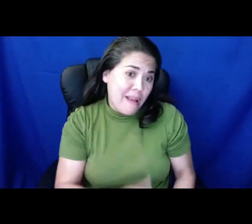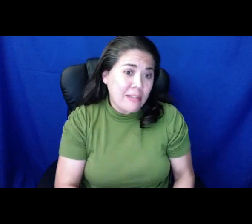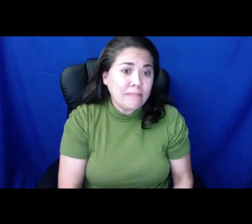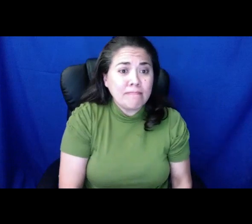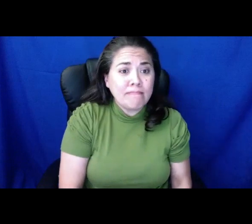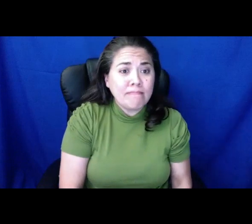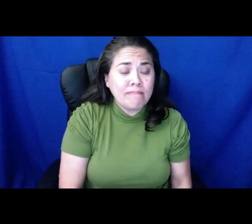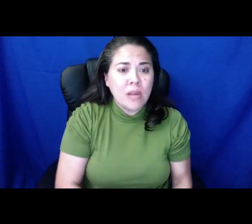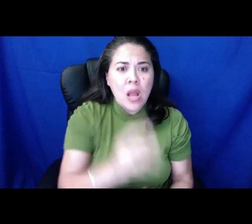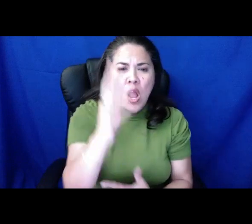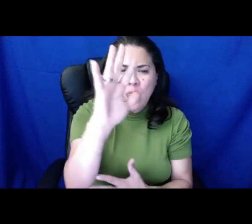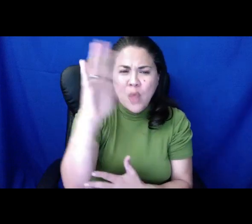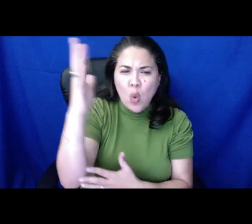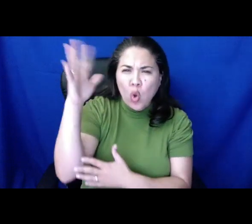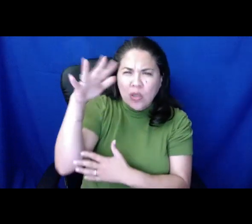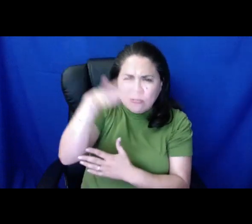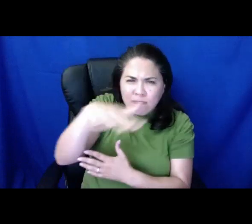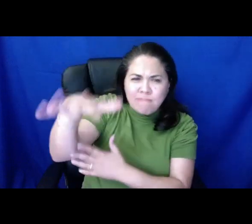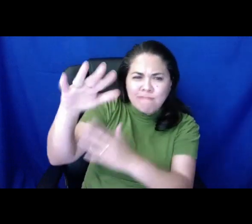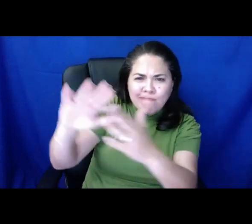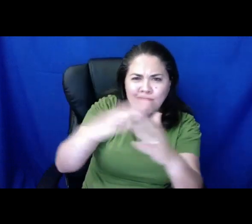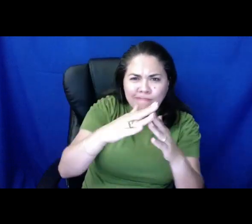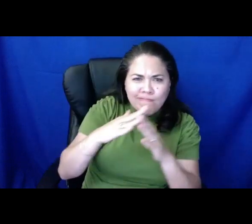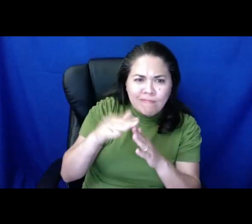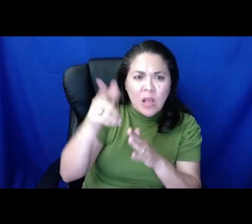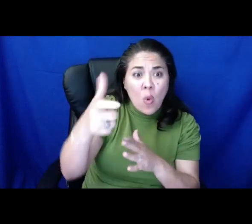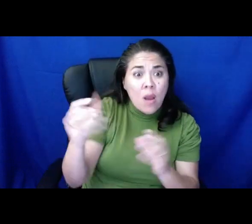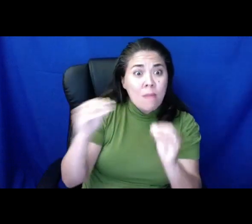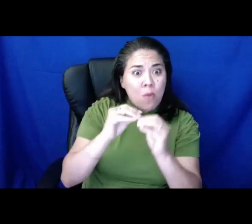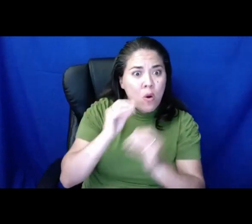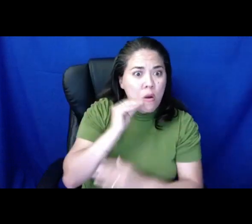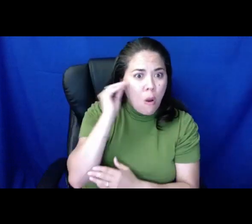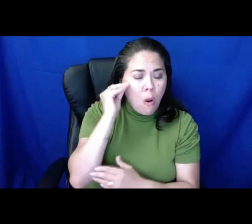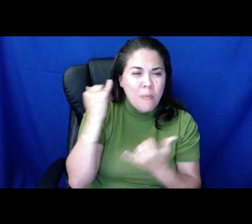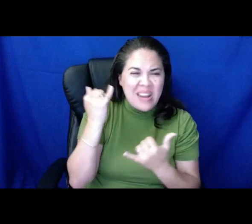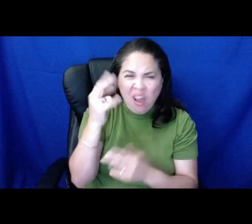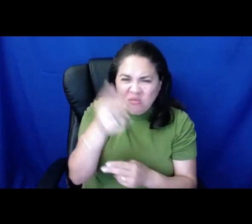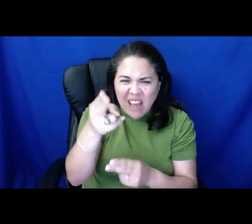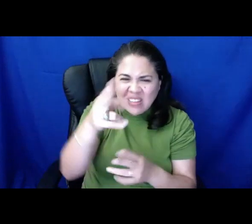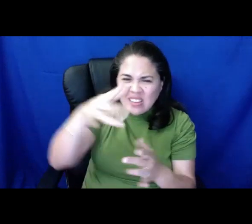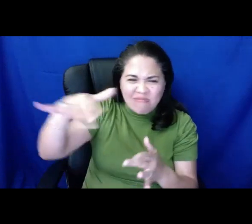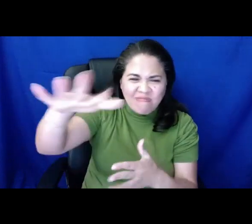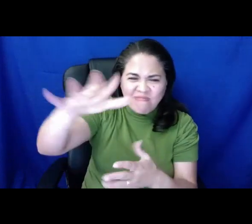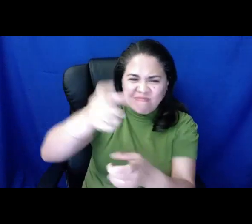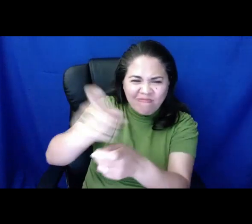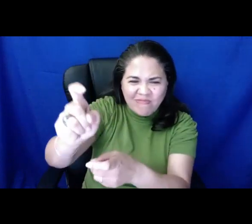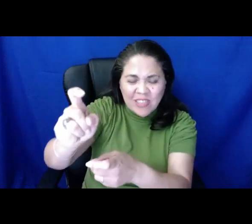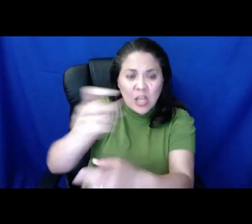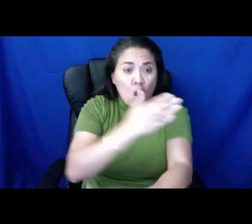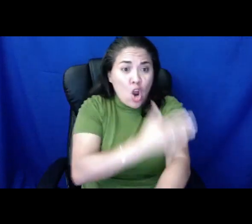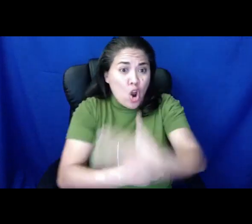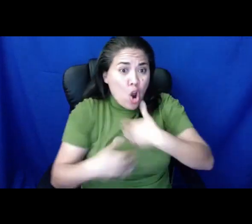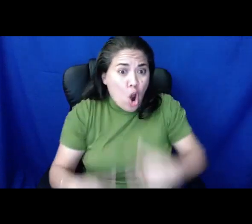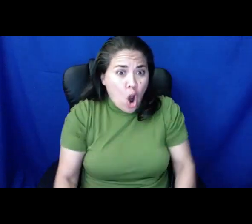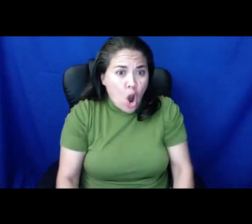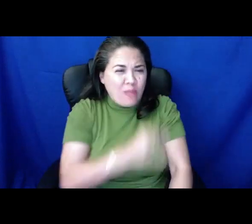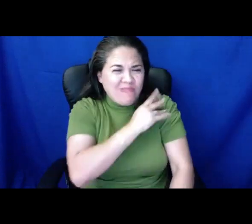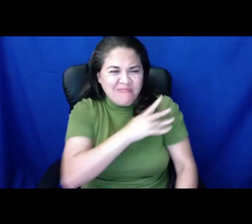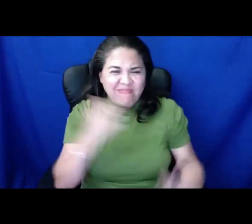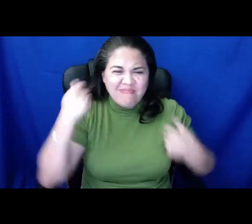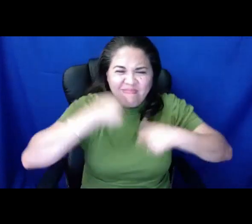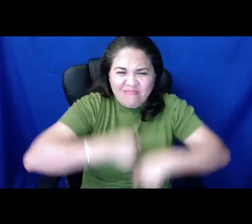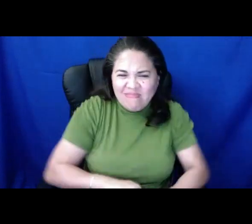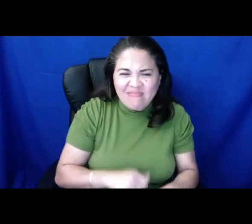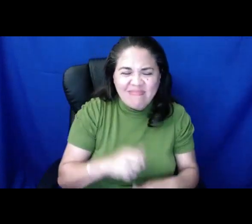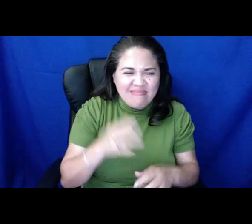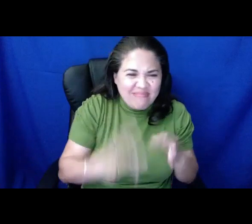Leslie McIntosh: The woods beyond the village wants another home now planted through prelims or small limbs rag and flashes of fabric and.